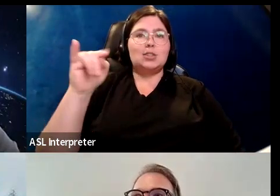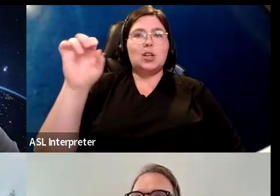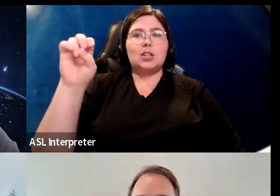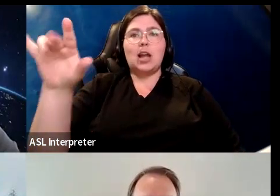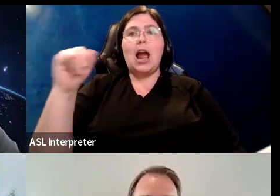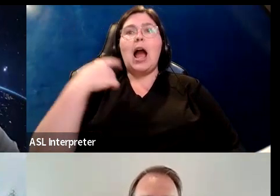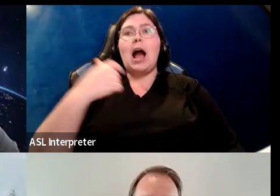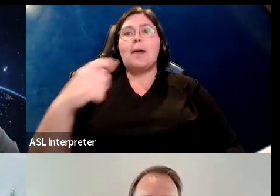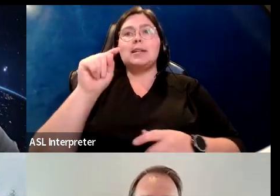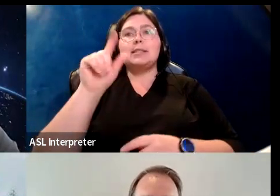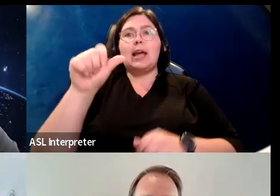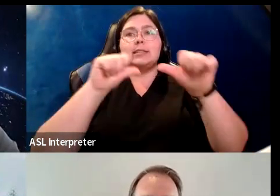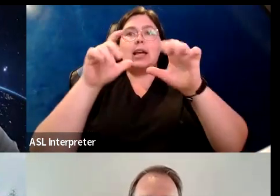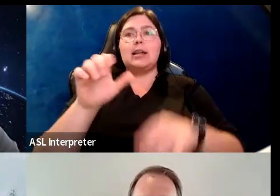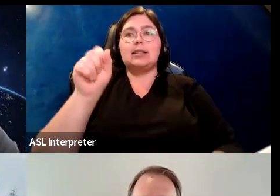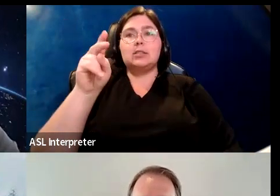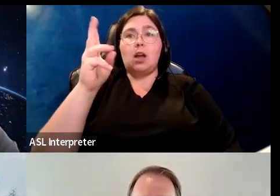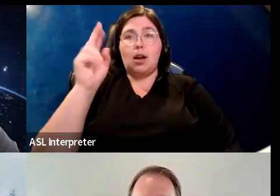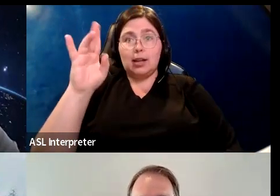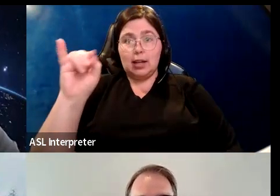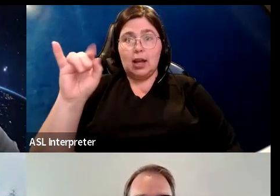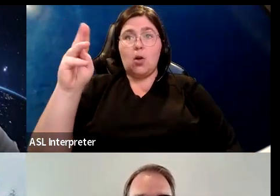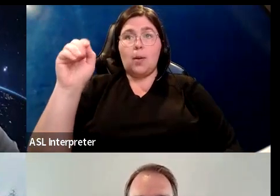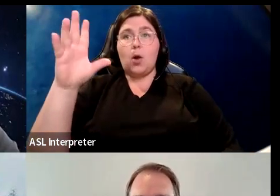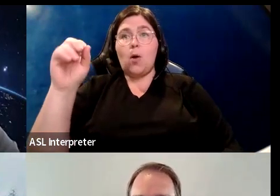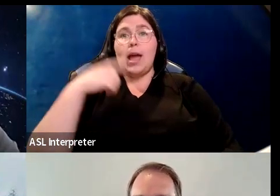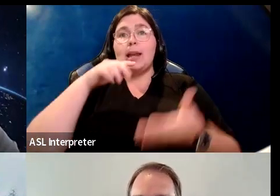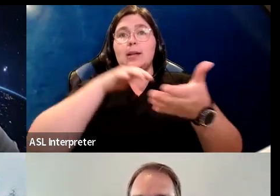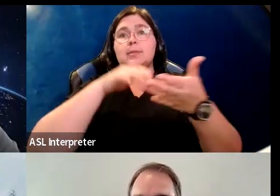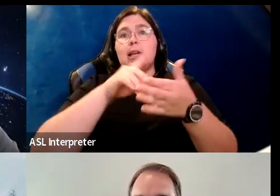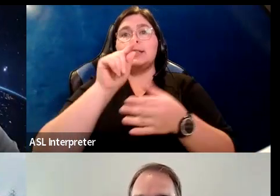and I'm currently studying data science and AI at King's College London.